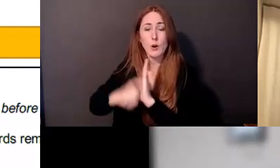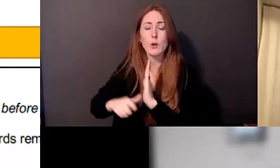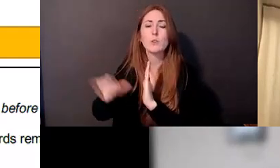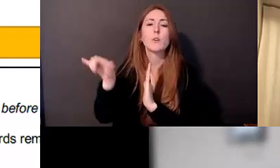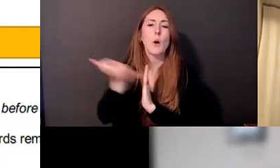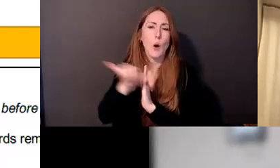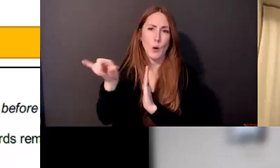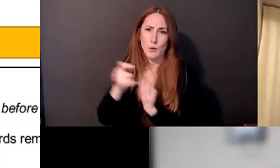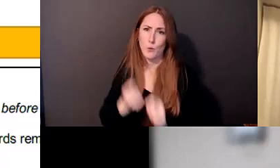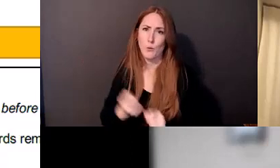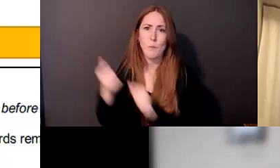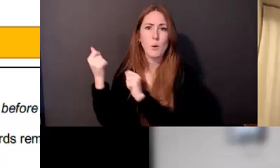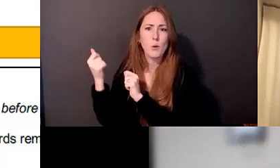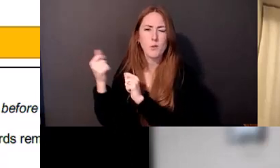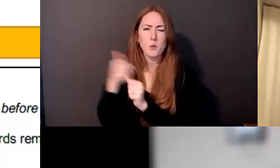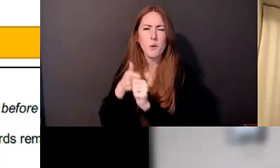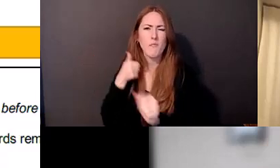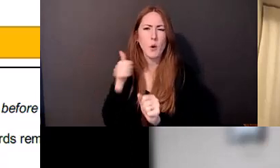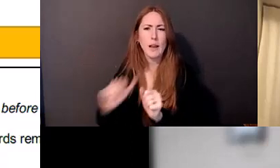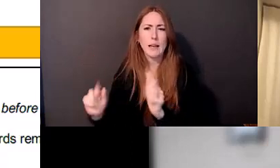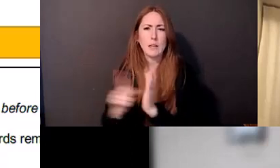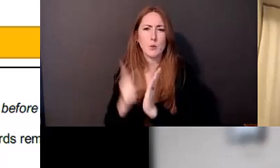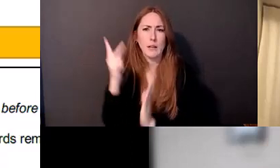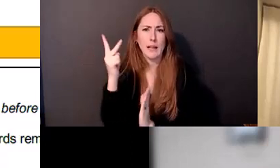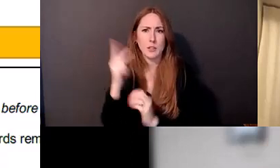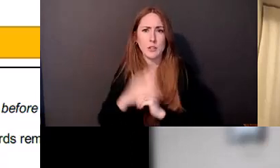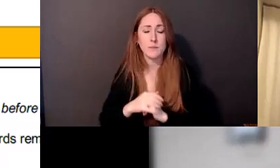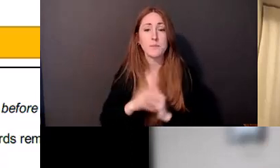So we were then left with a total of 36 articles.